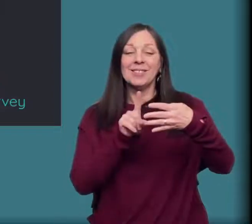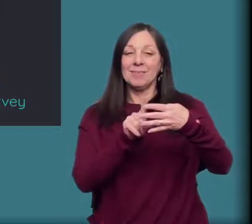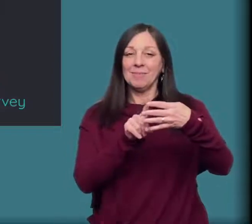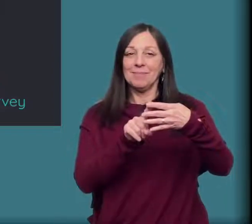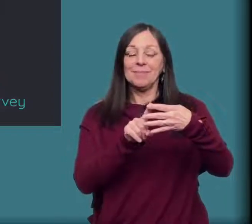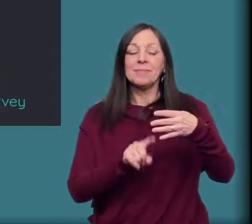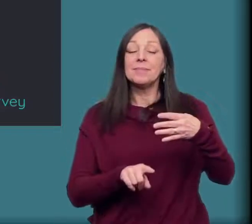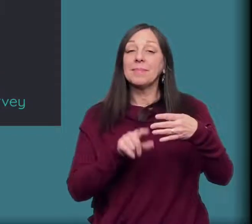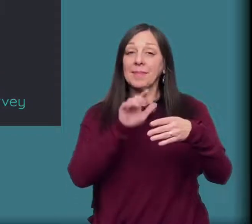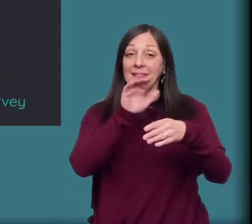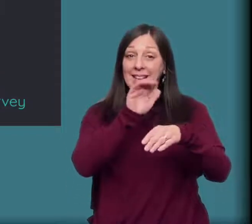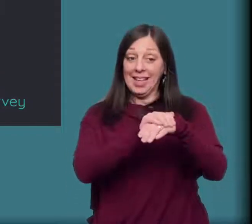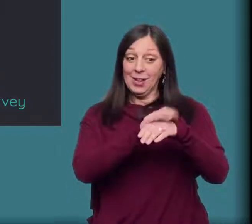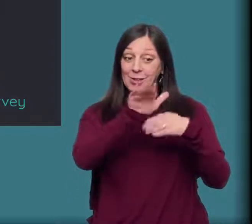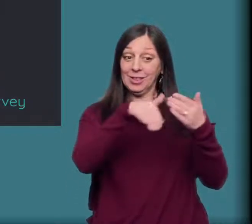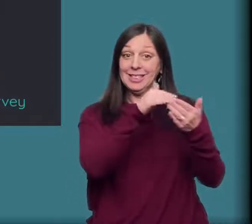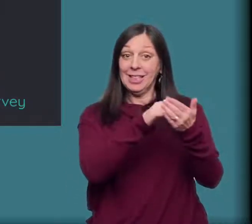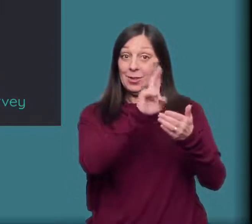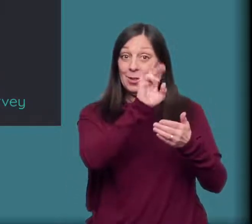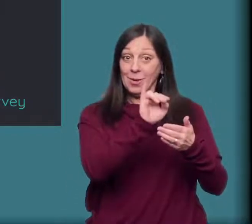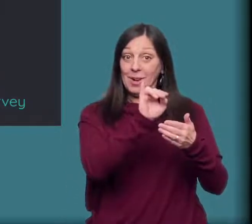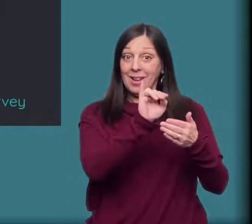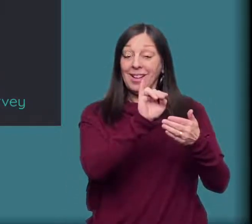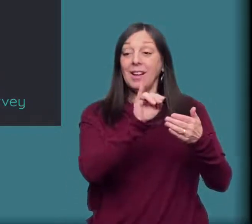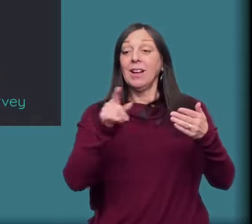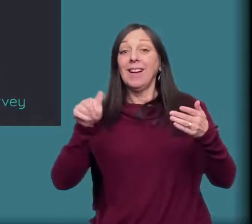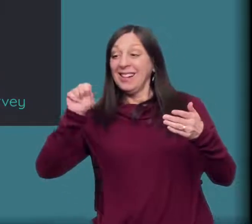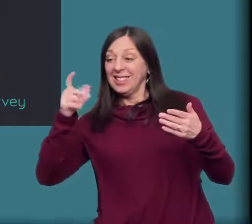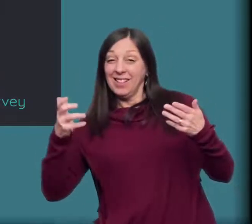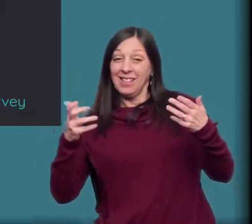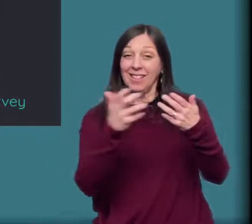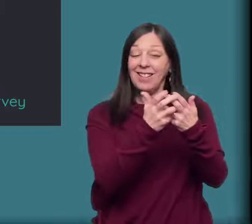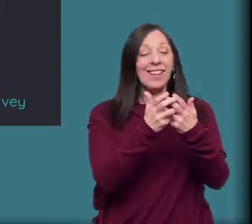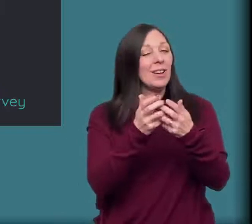Participants struggled and expressed frustration with surveys loading times and navigation issues.